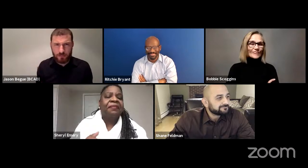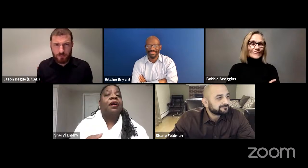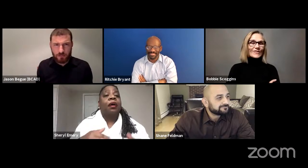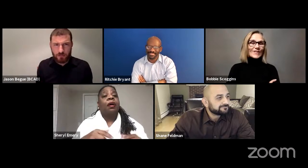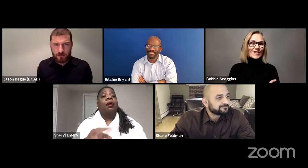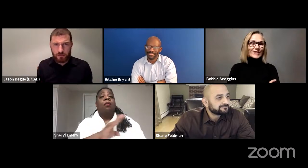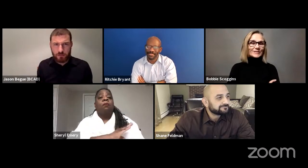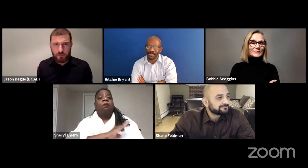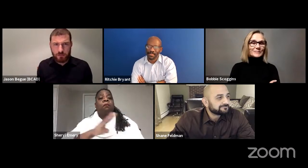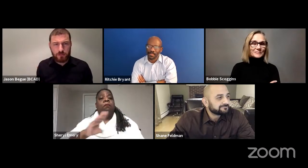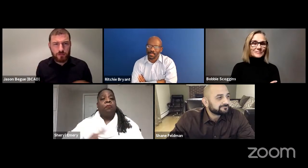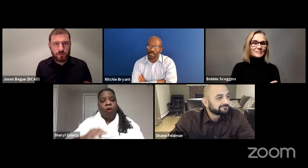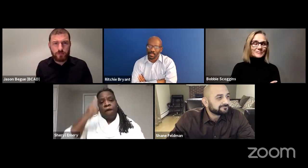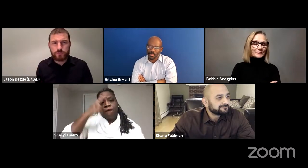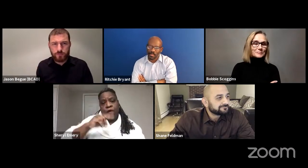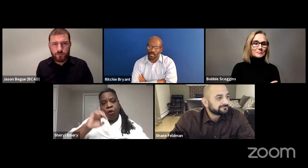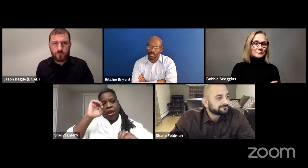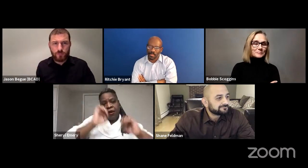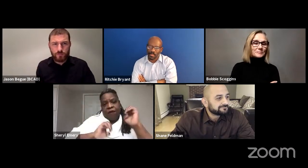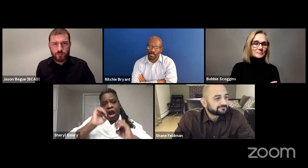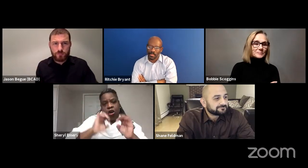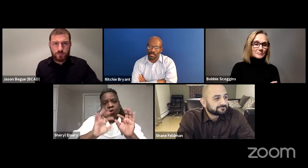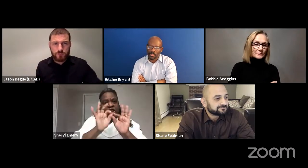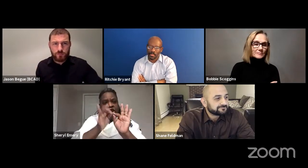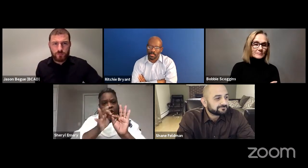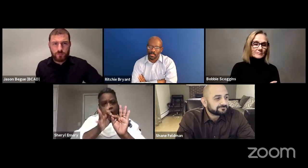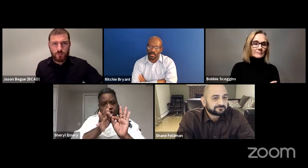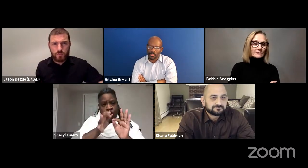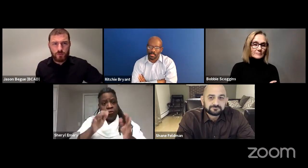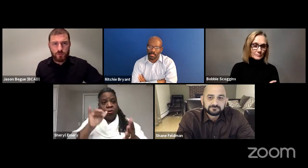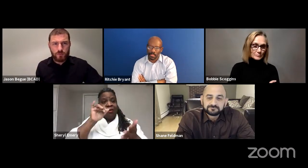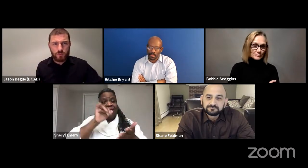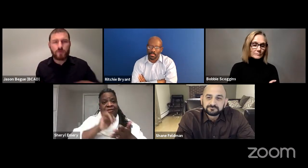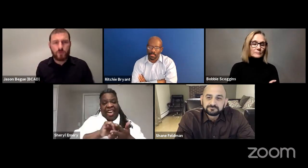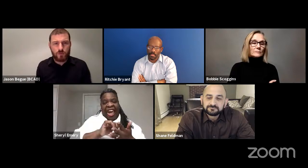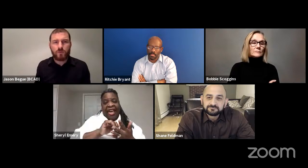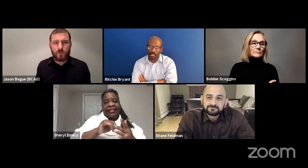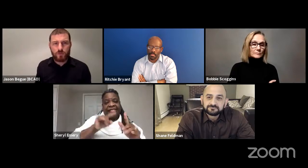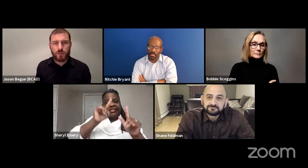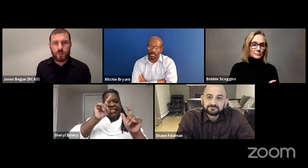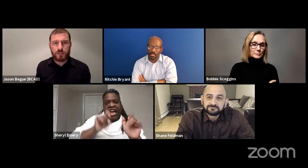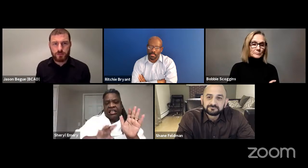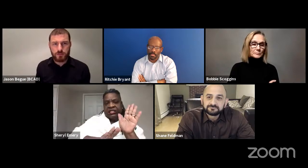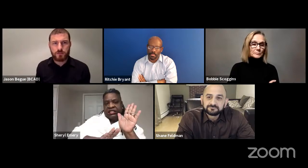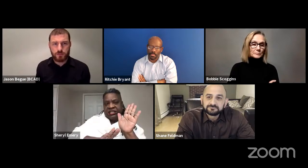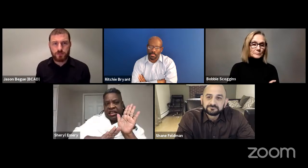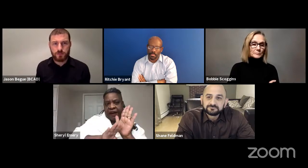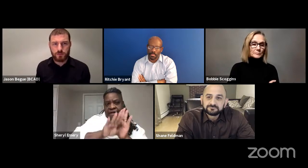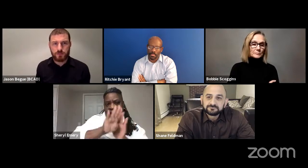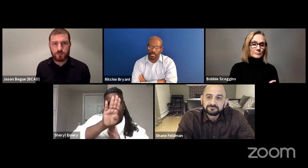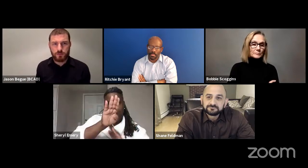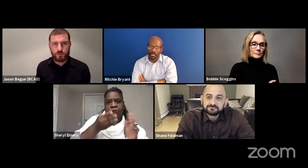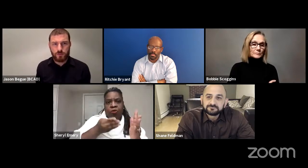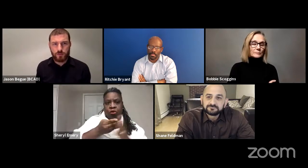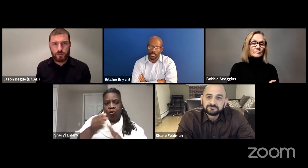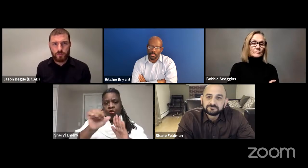elaborate on what BEI is? SHERYL EMERY: It's an evaluation for interpreters.